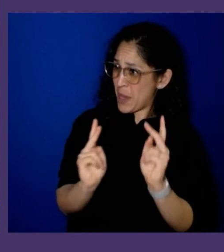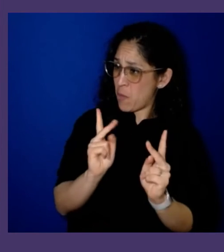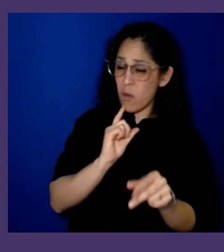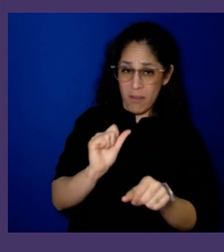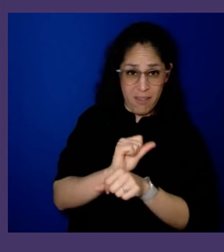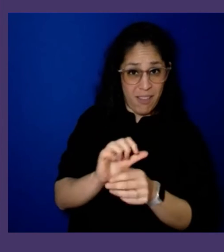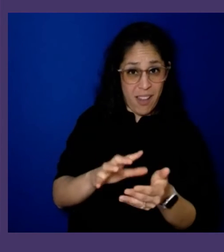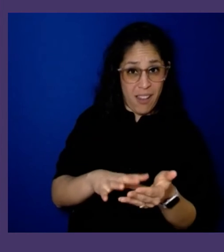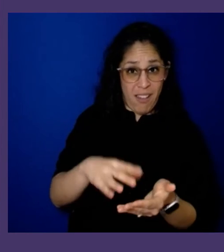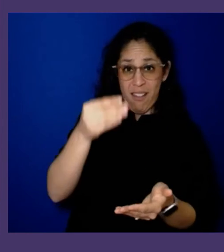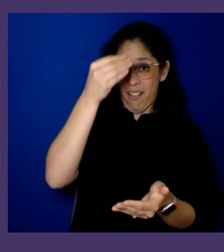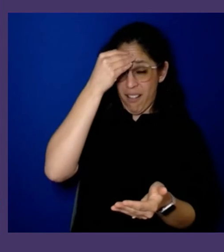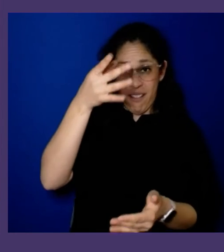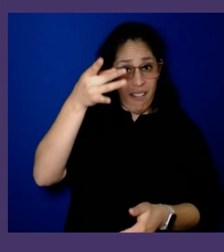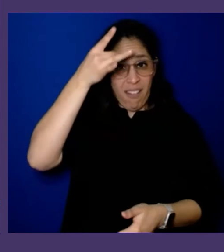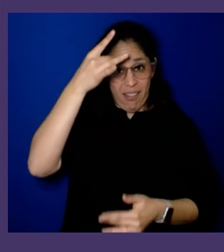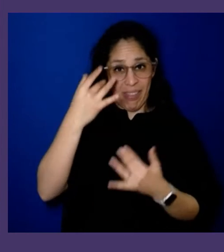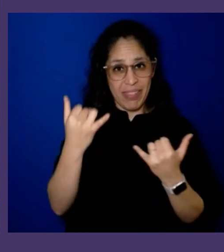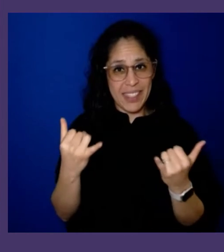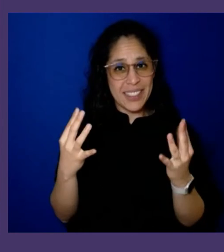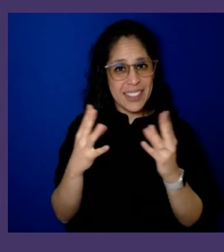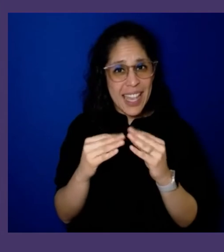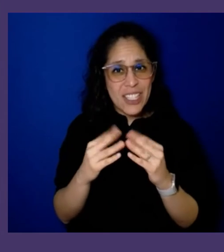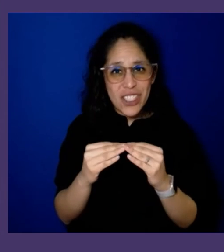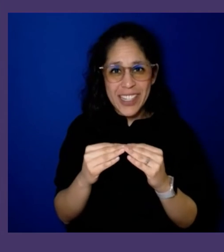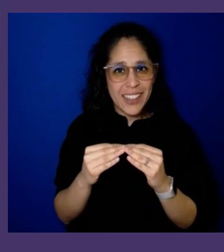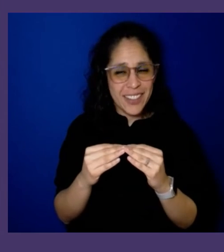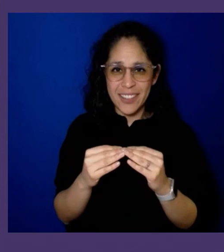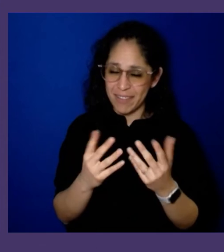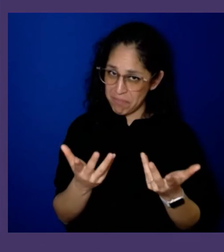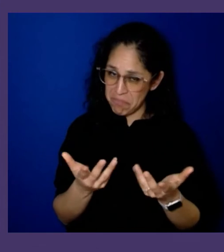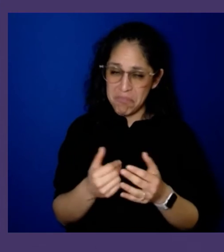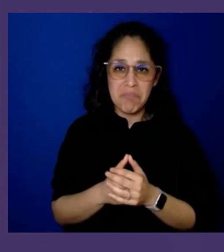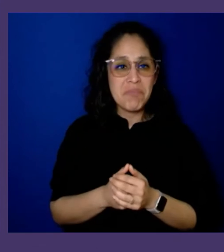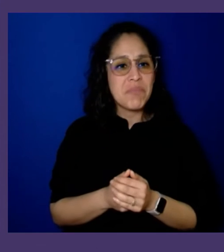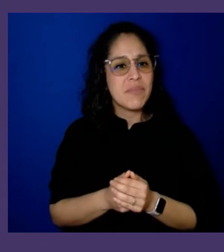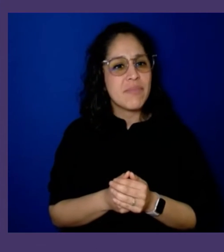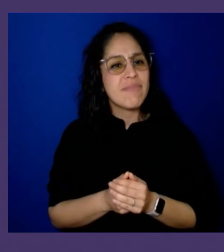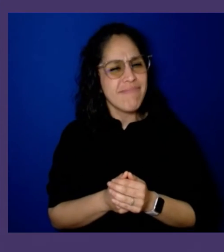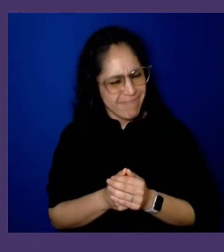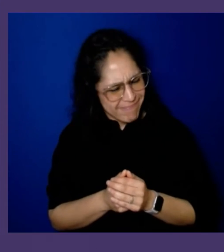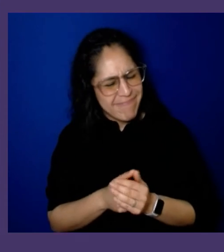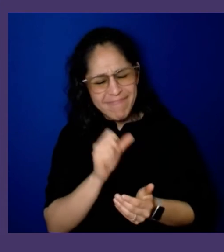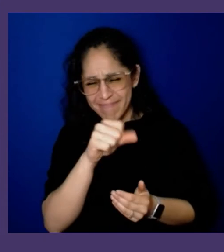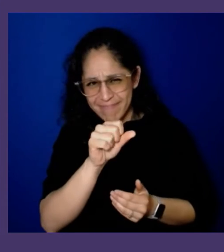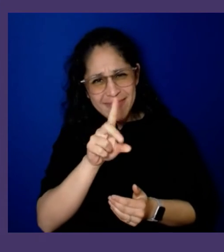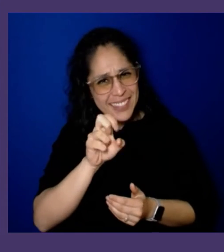make sure that it's cemented well into their brain? Heather Tartaglia: Yeah, Daryk, absolutely. There was so much great discussion,